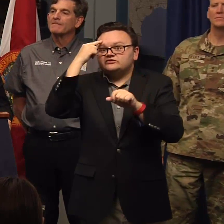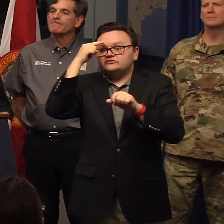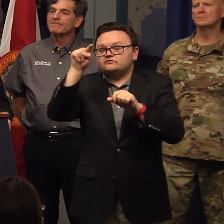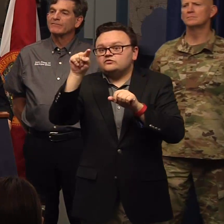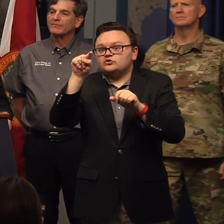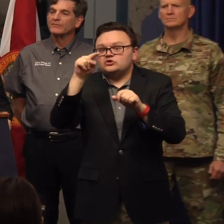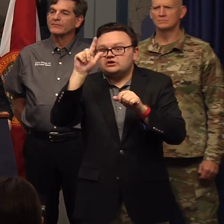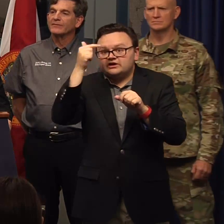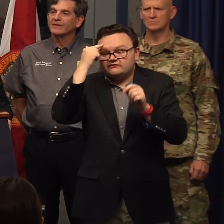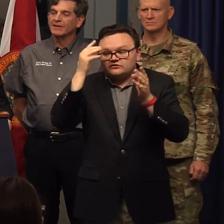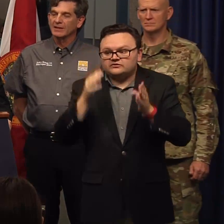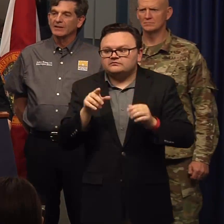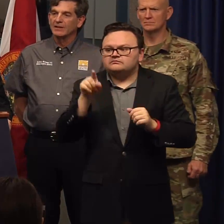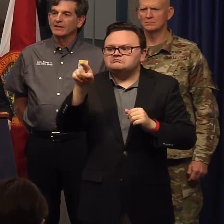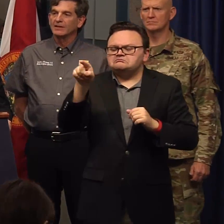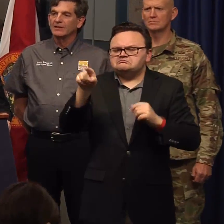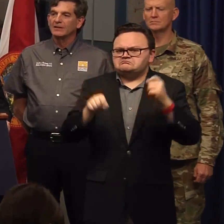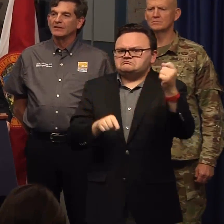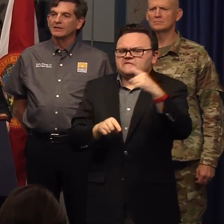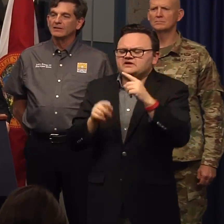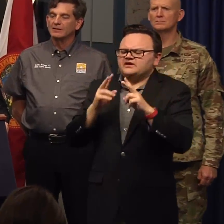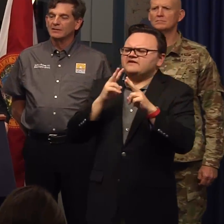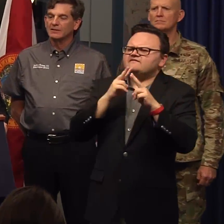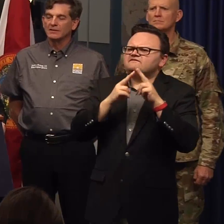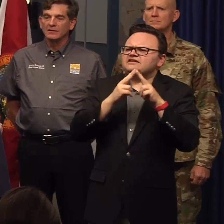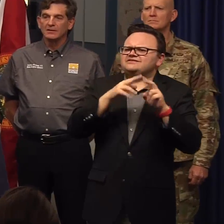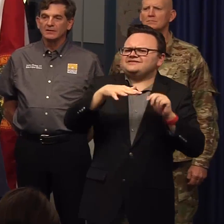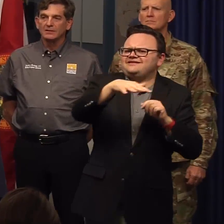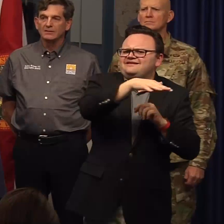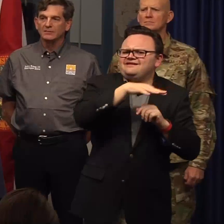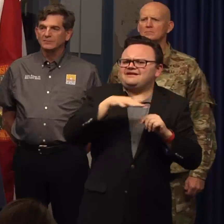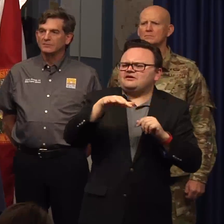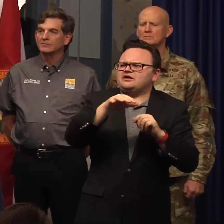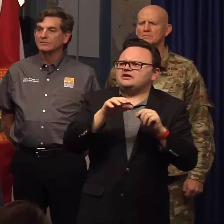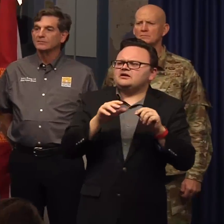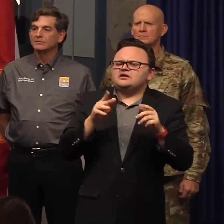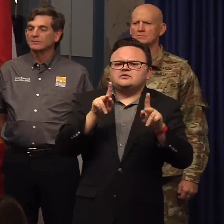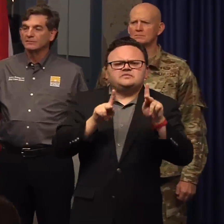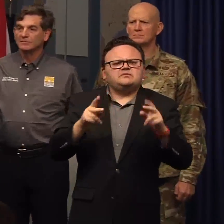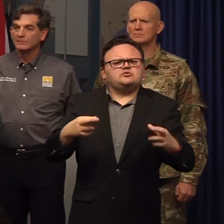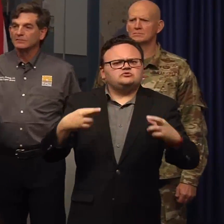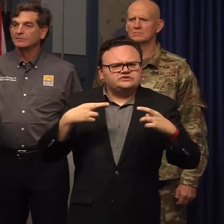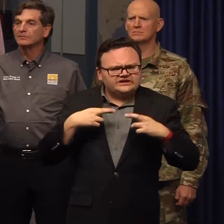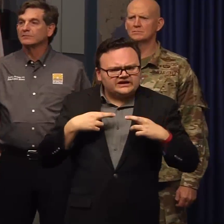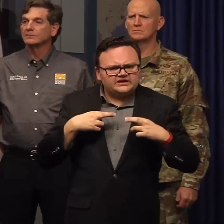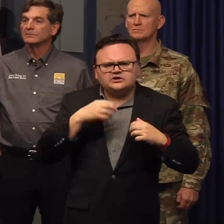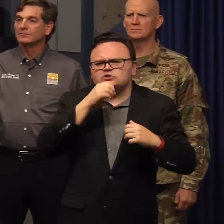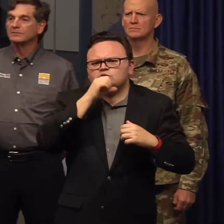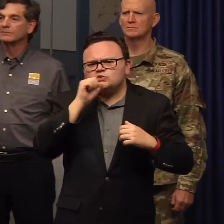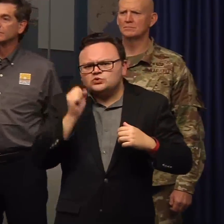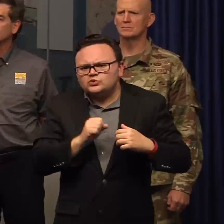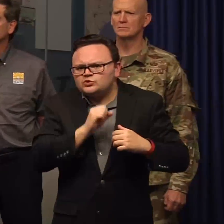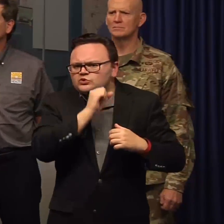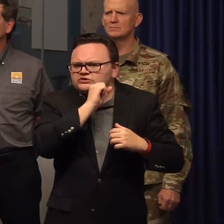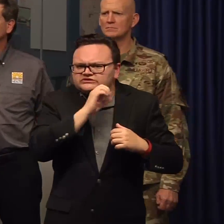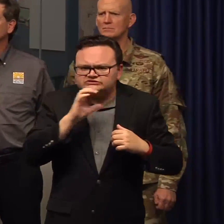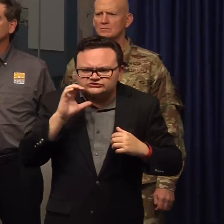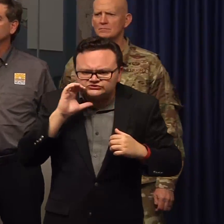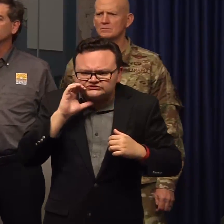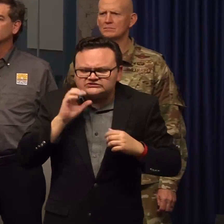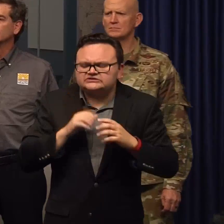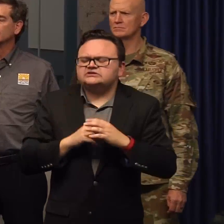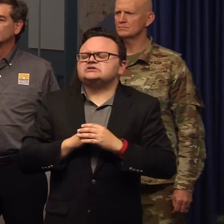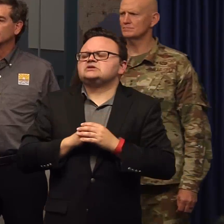ABOUT THE